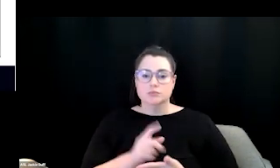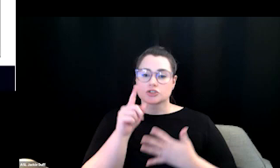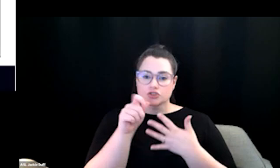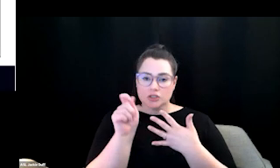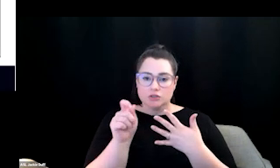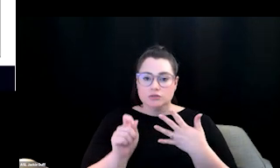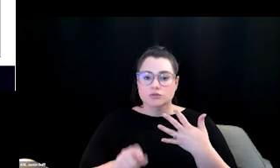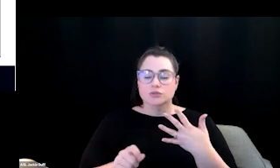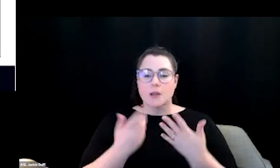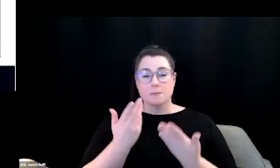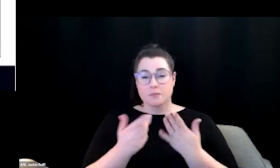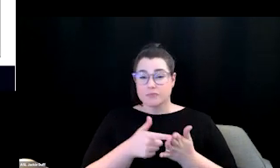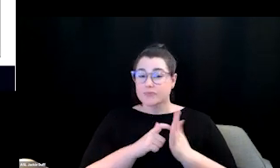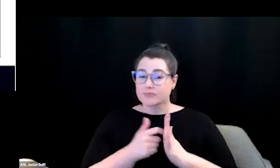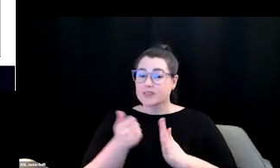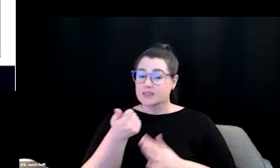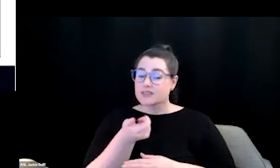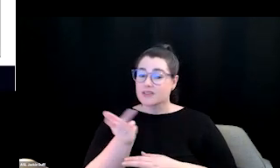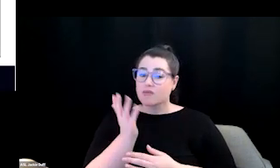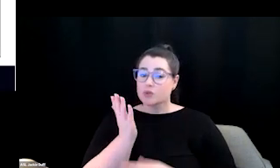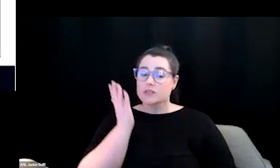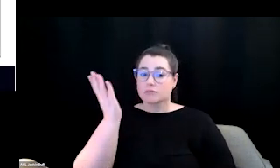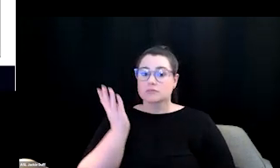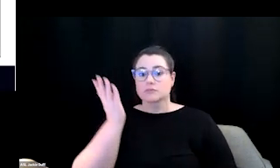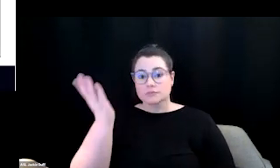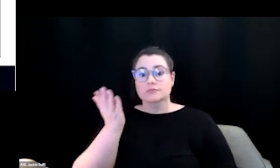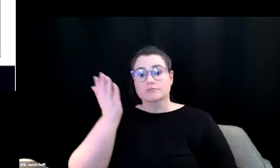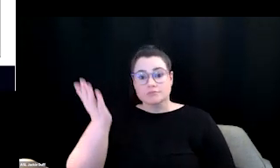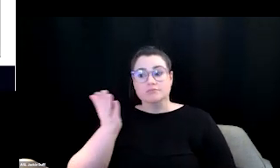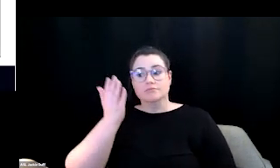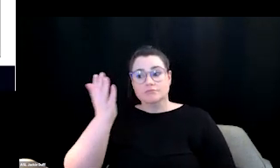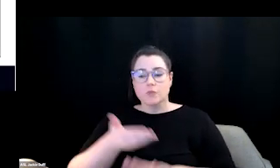And it might take you multiple submissions in order for it to be accepted at NSF.